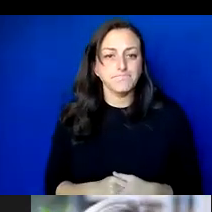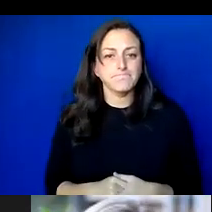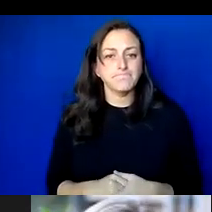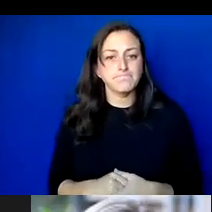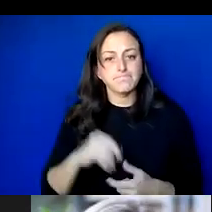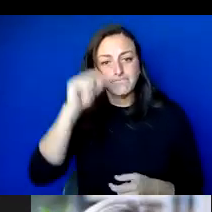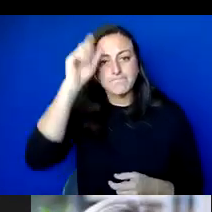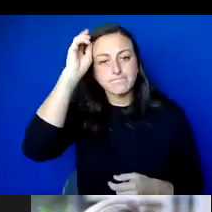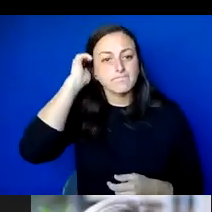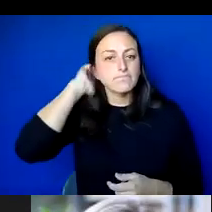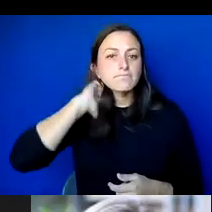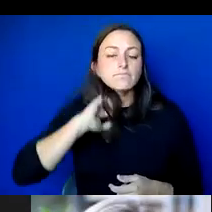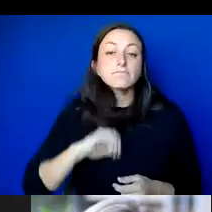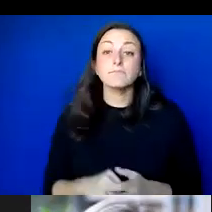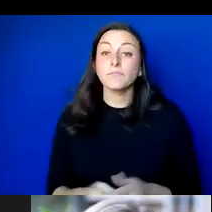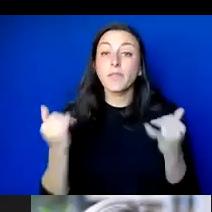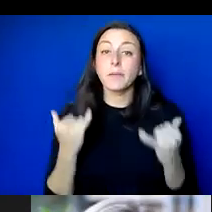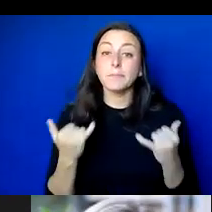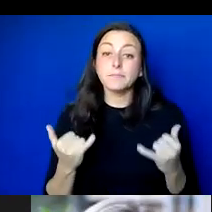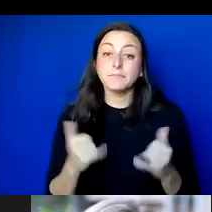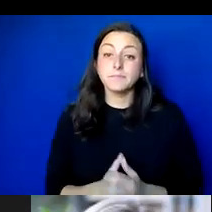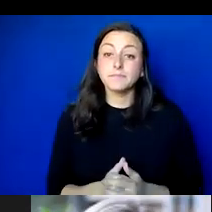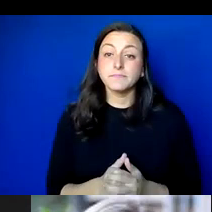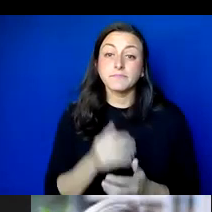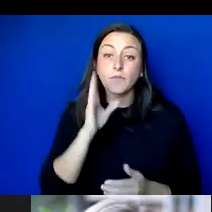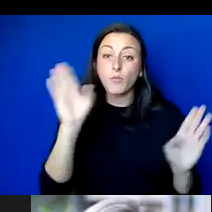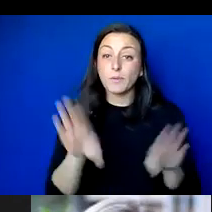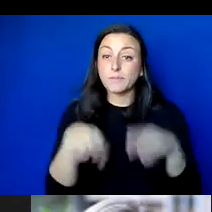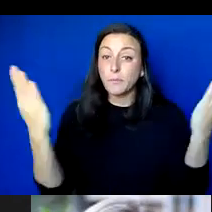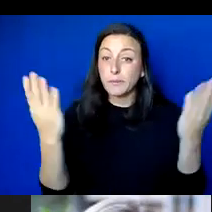So at this point, we will open it up for questions for the group.